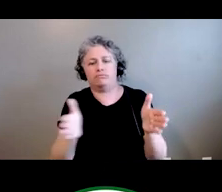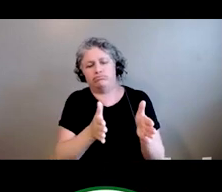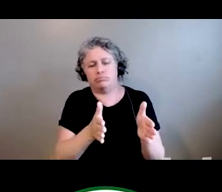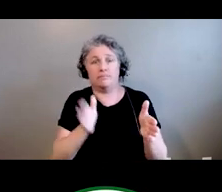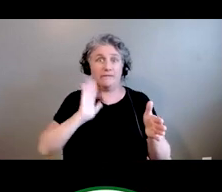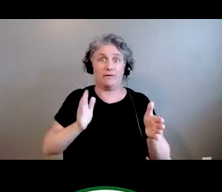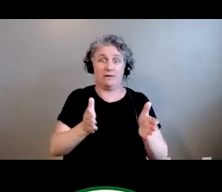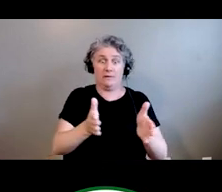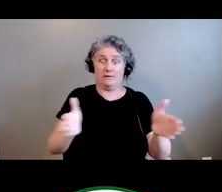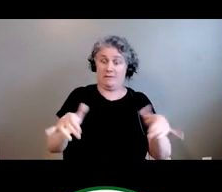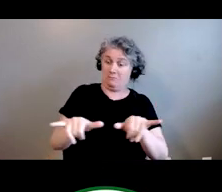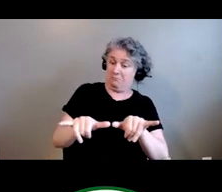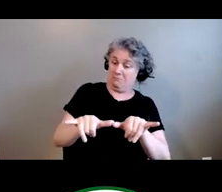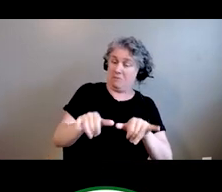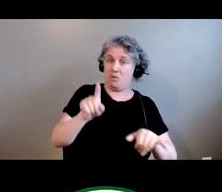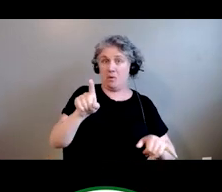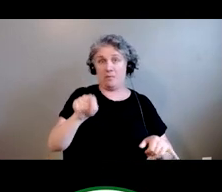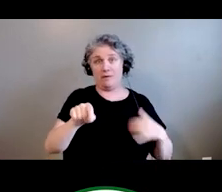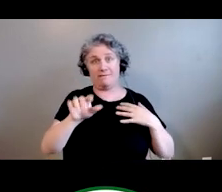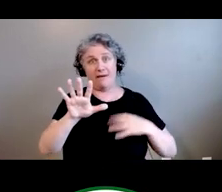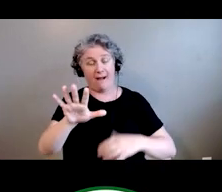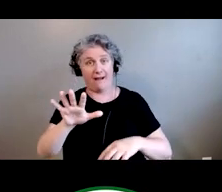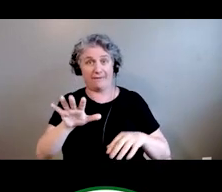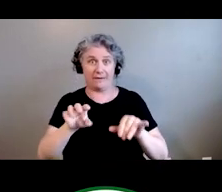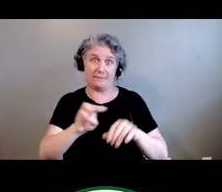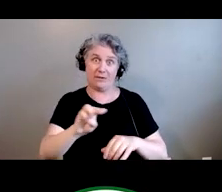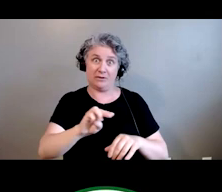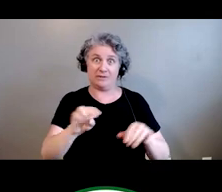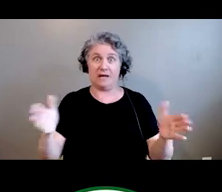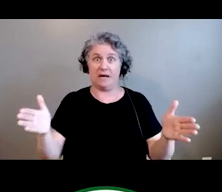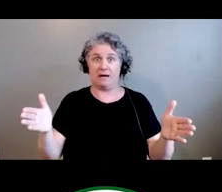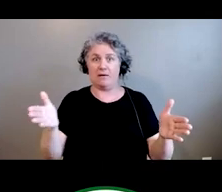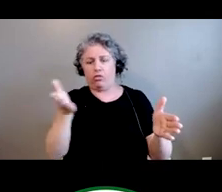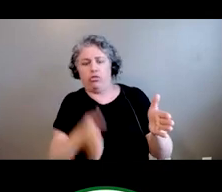Narrower. And so I think that there's these 2, types of cleaner, you know, there's, there's